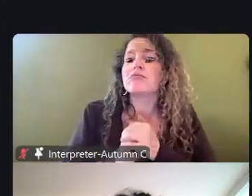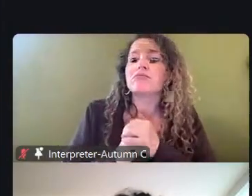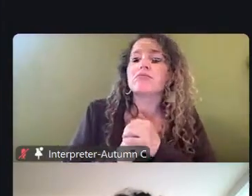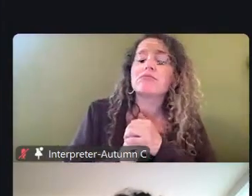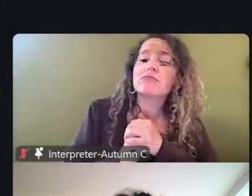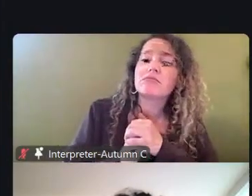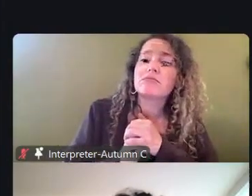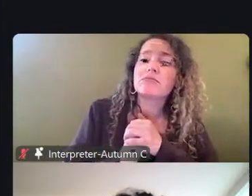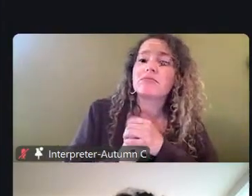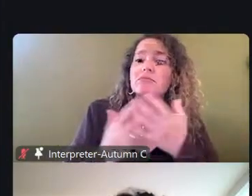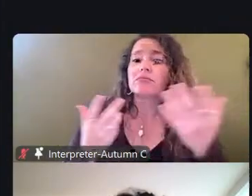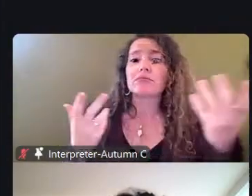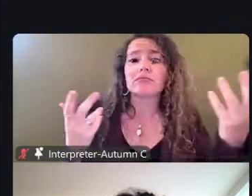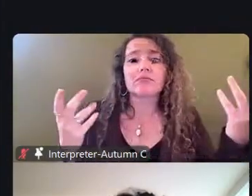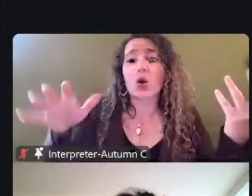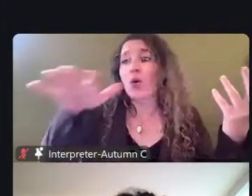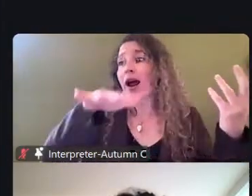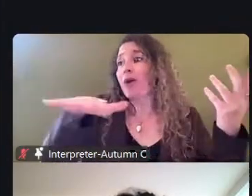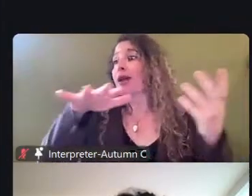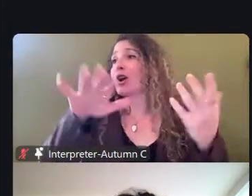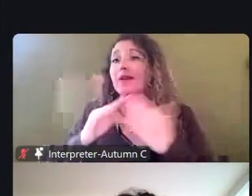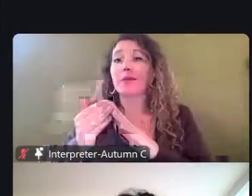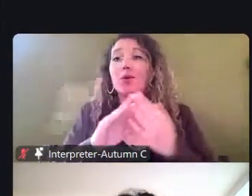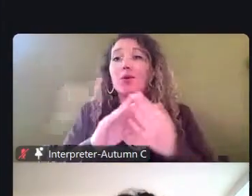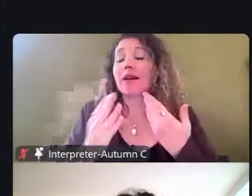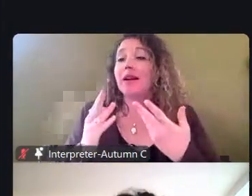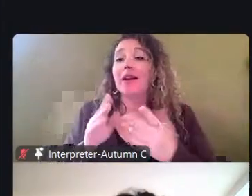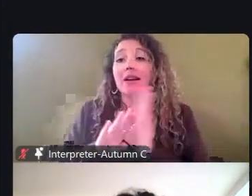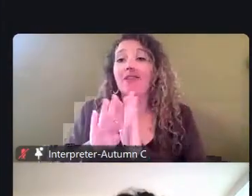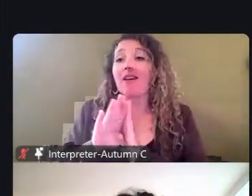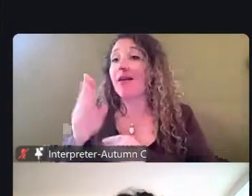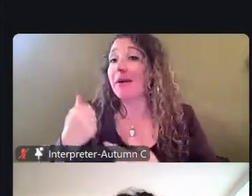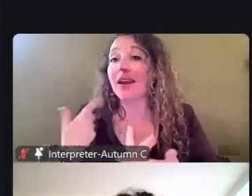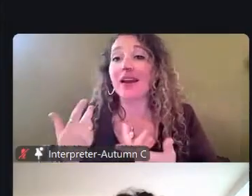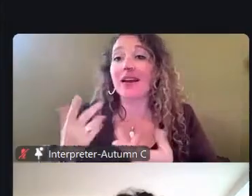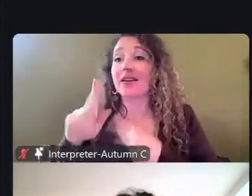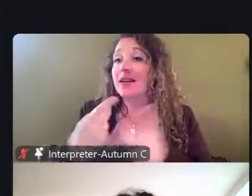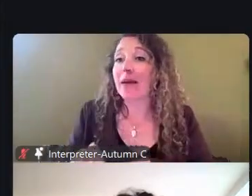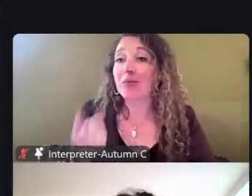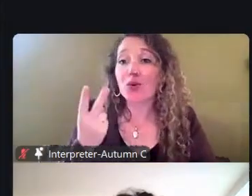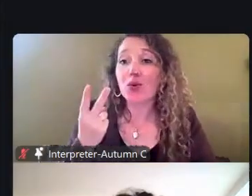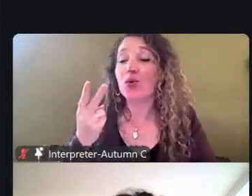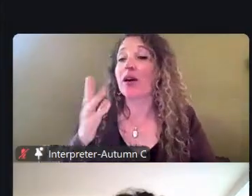the community and developing type two diabetes or even later in life type one?